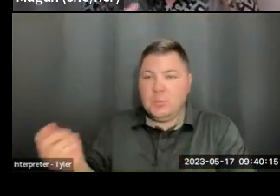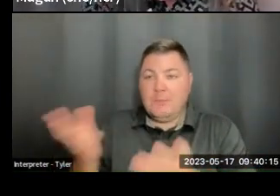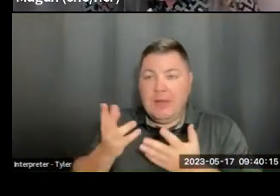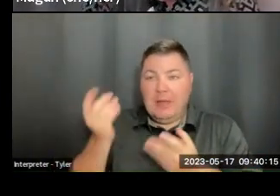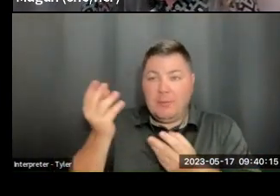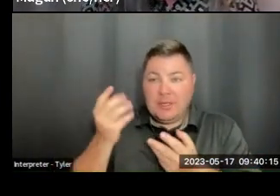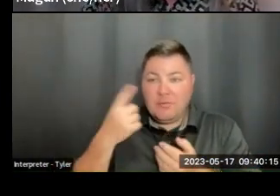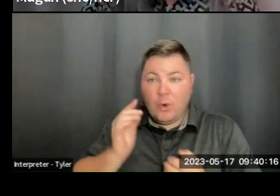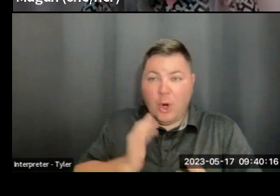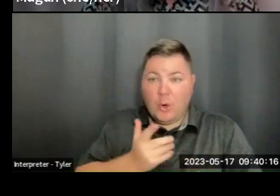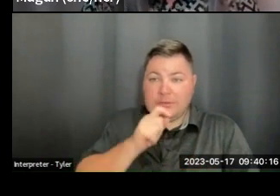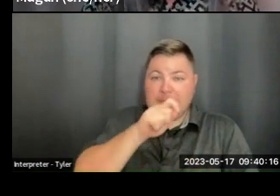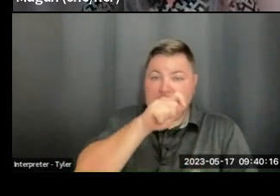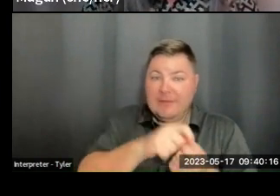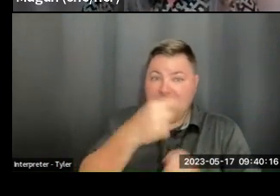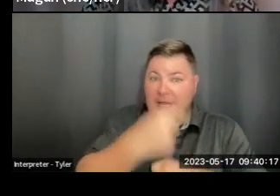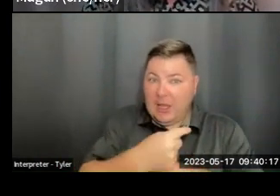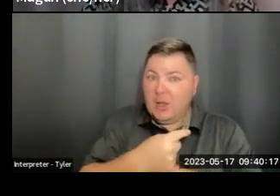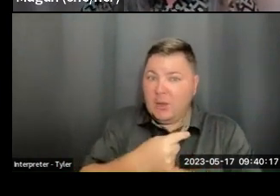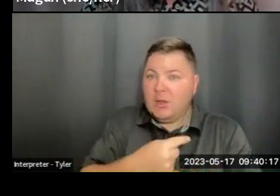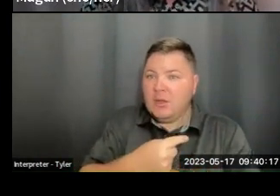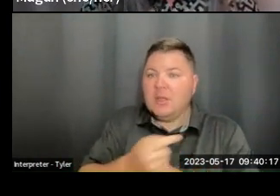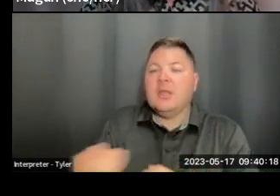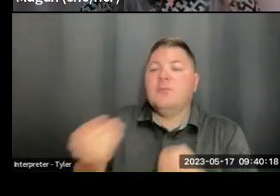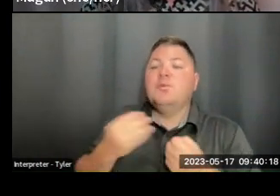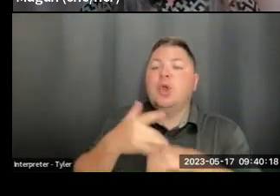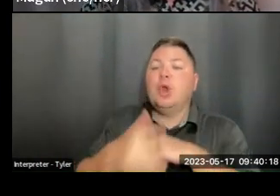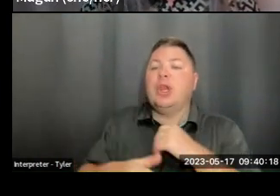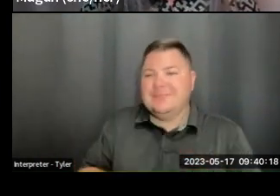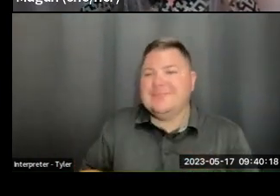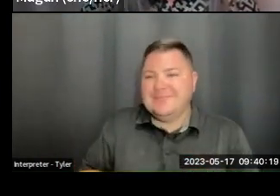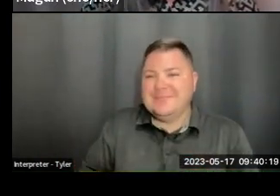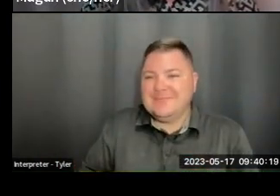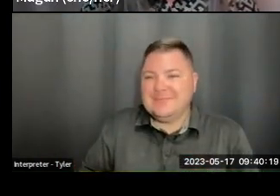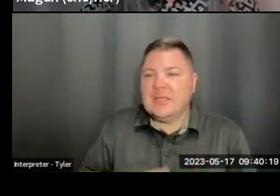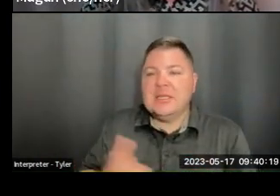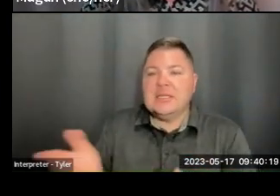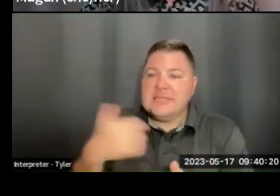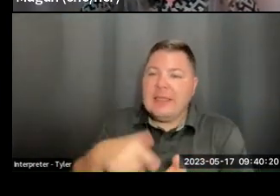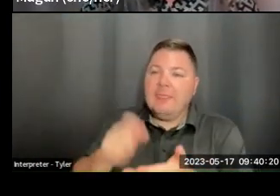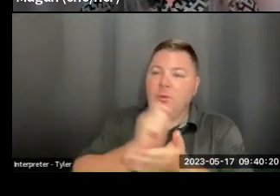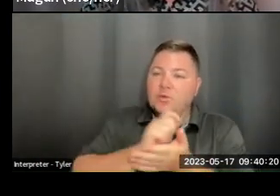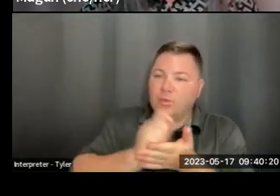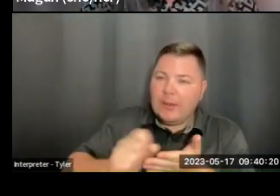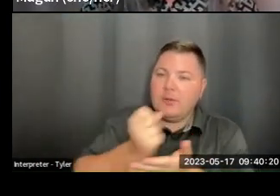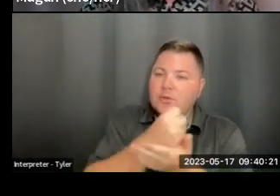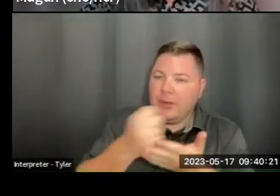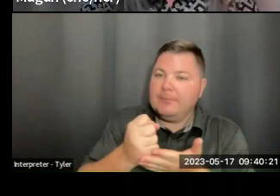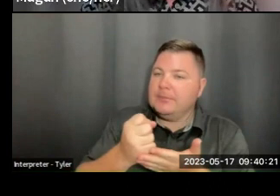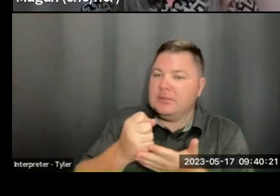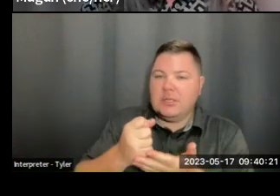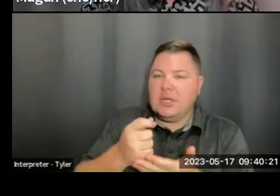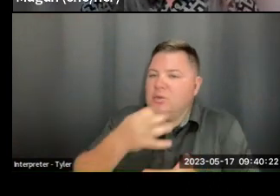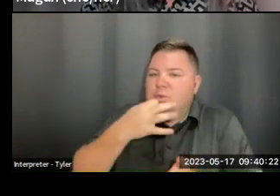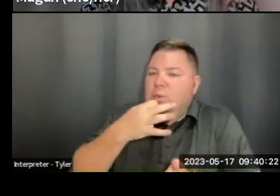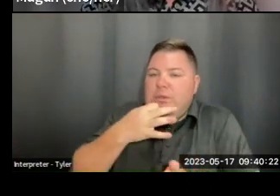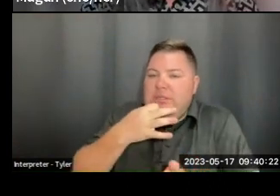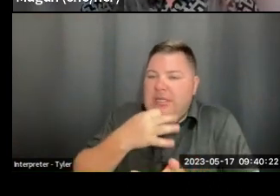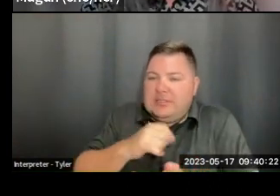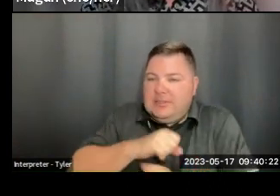If you think you will be too busy to give us the information we need for the day we'll be there, give it to us early.